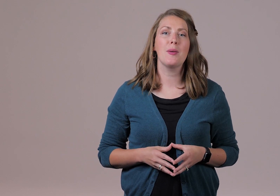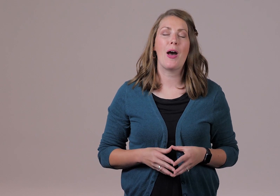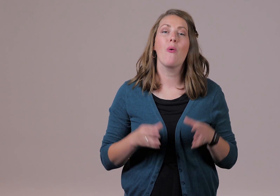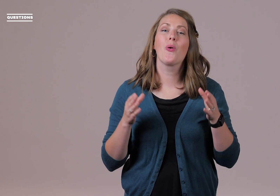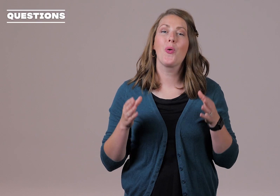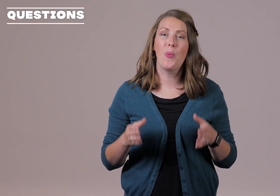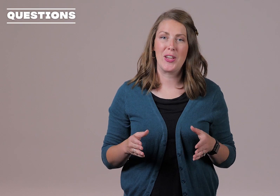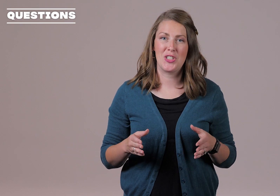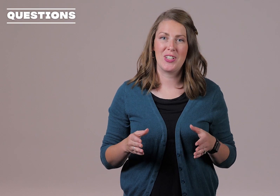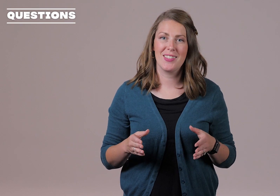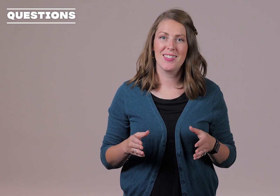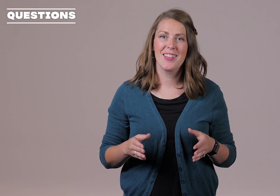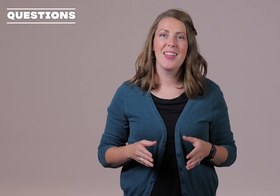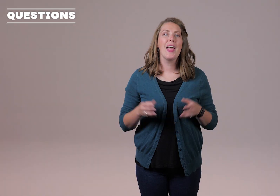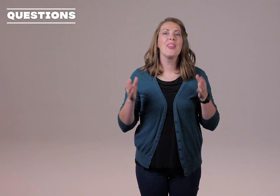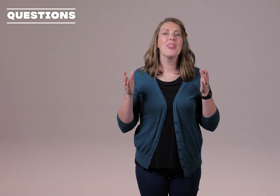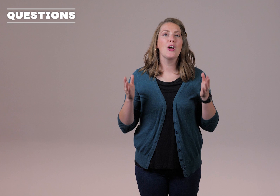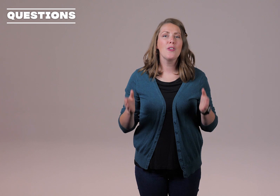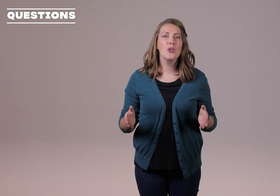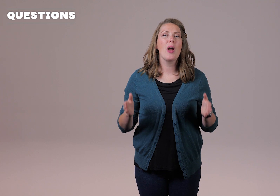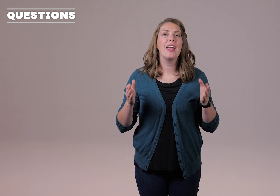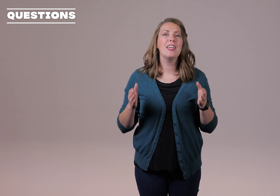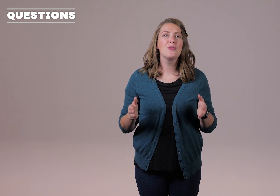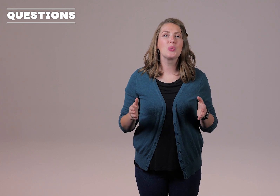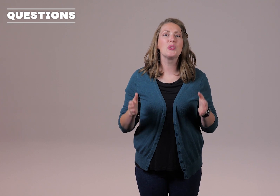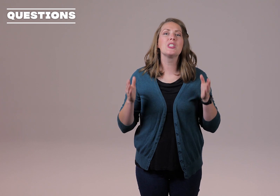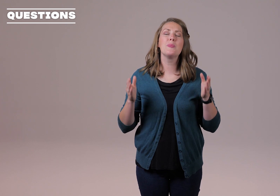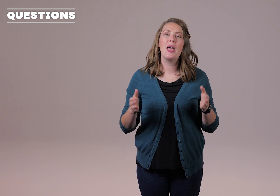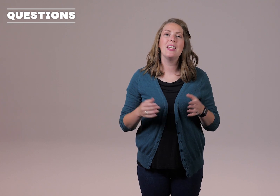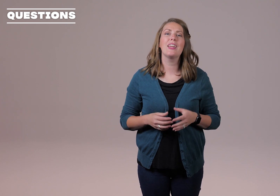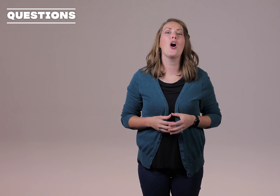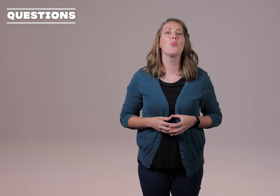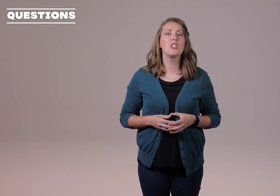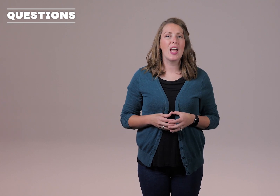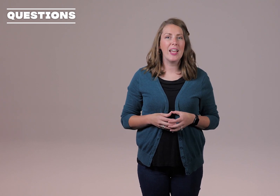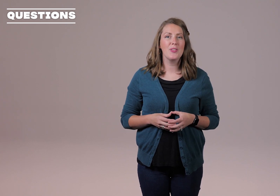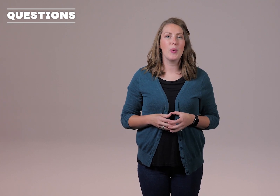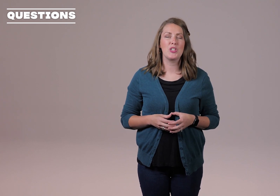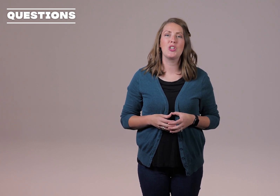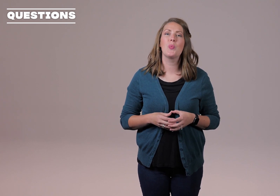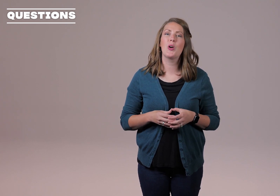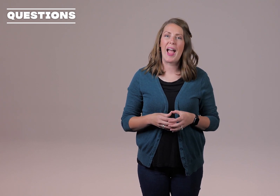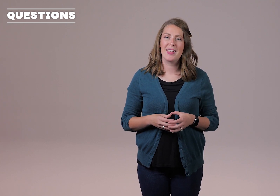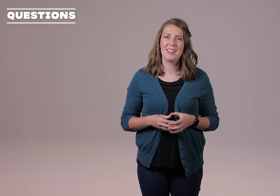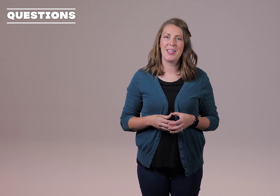about questions. There are a variety of rules depending on which kind of question we're asking.